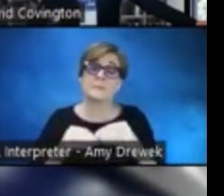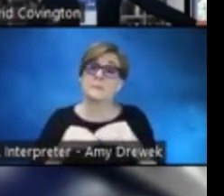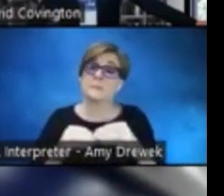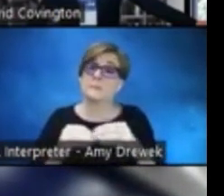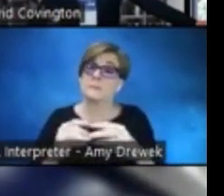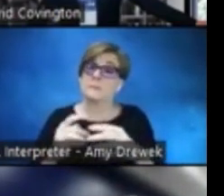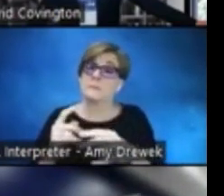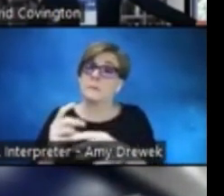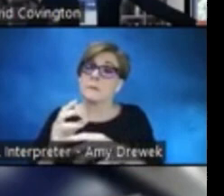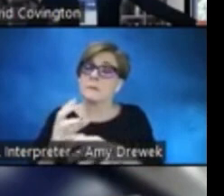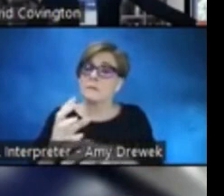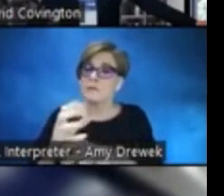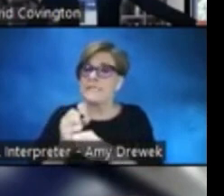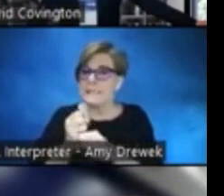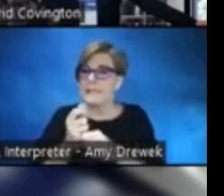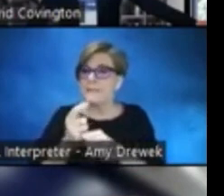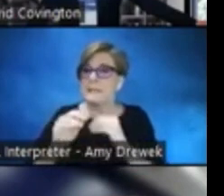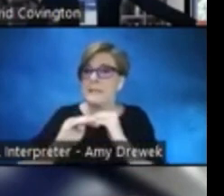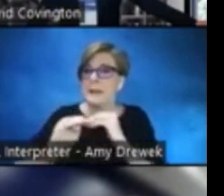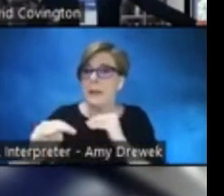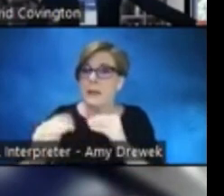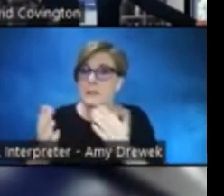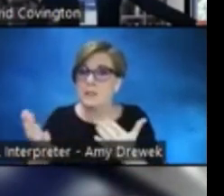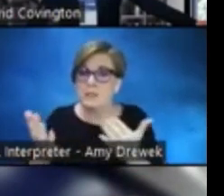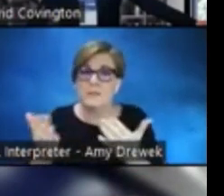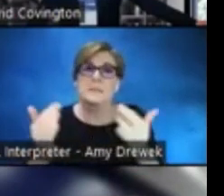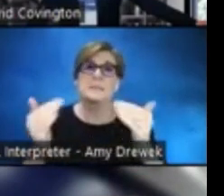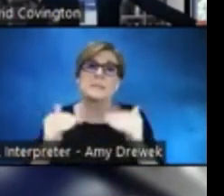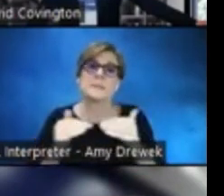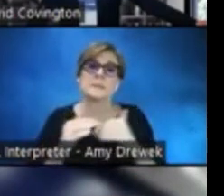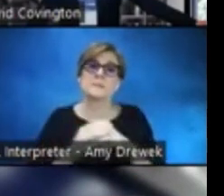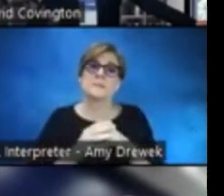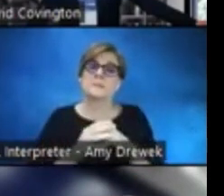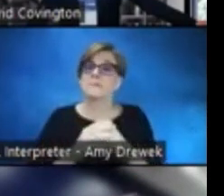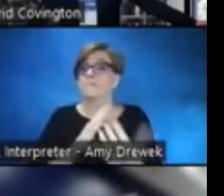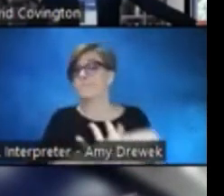THAT IS ACROSS OR TOUCHES ON MULTIPLE PIECES OR NOT DIRECTLY